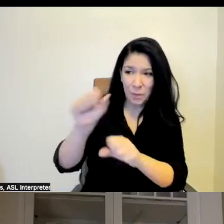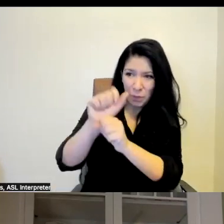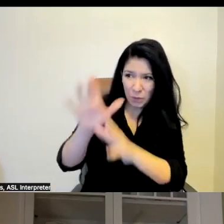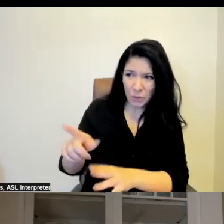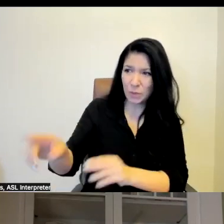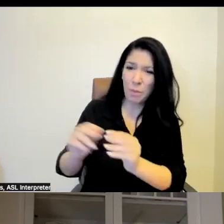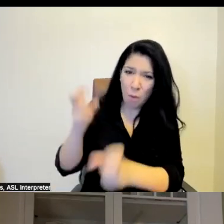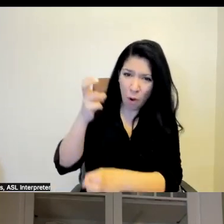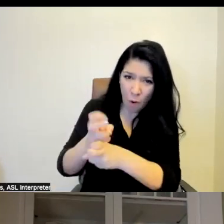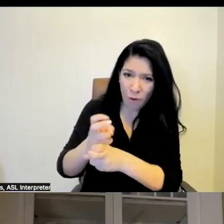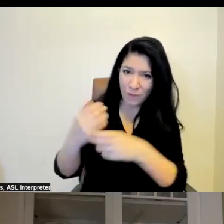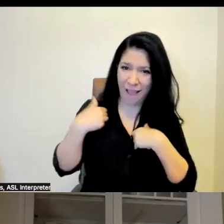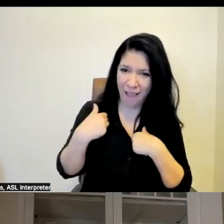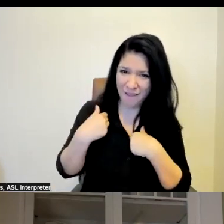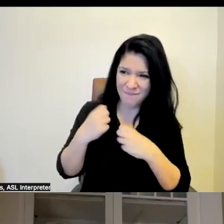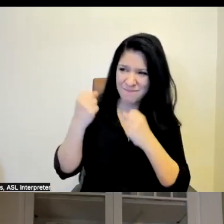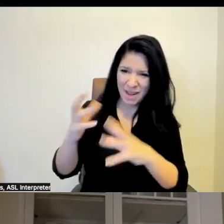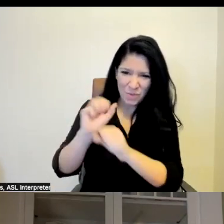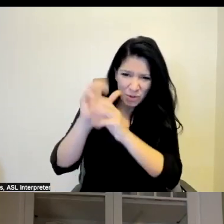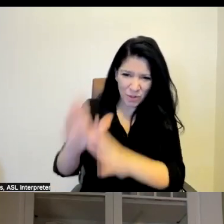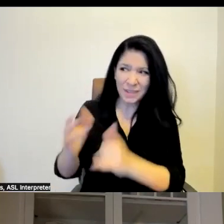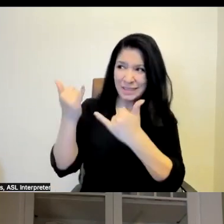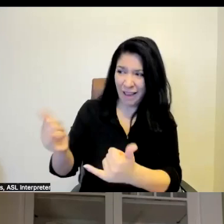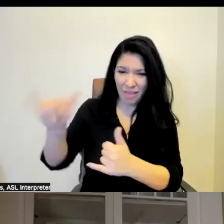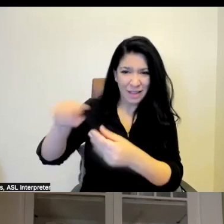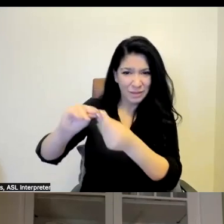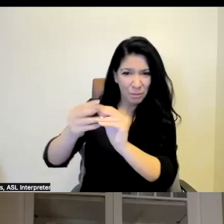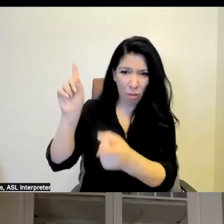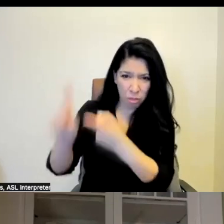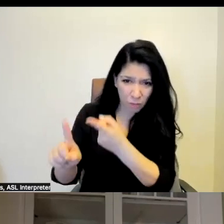have healthcare workers. And access healthcare.